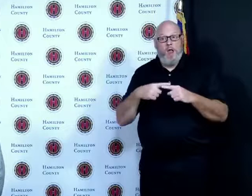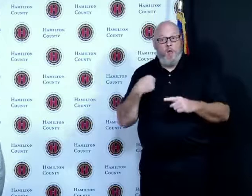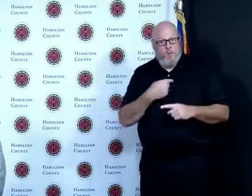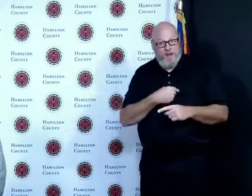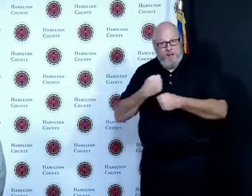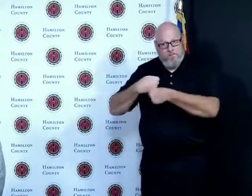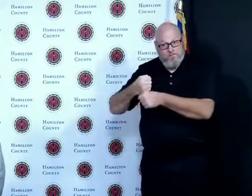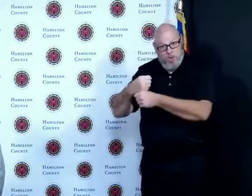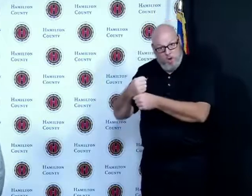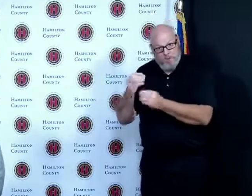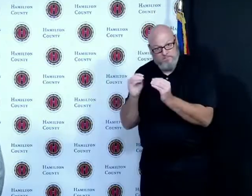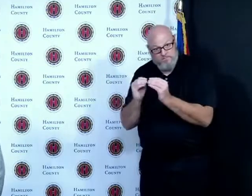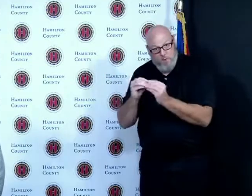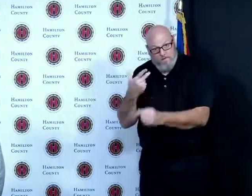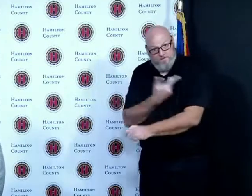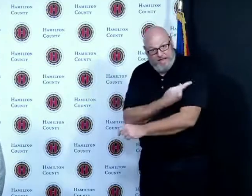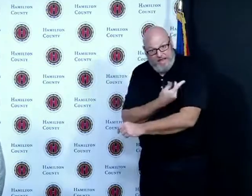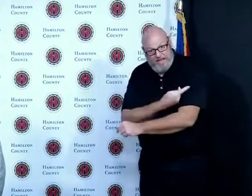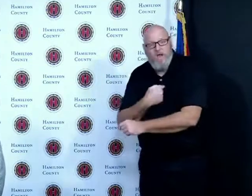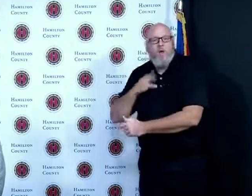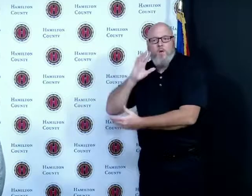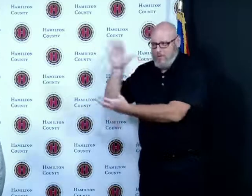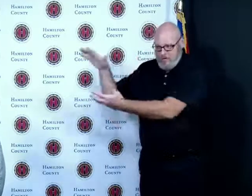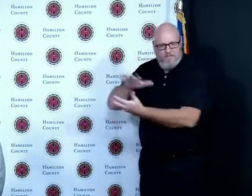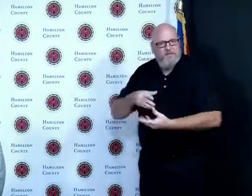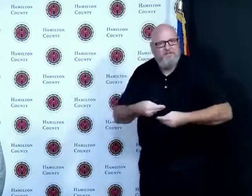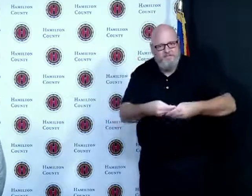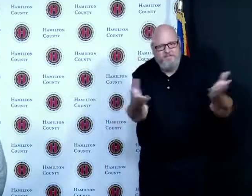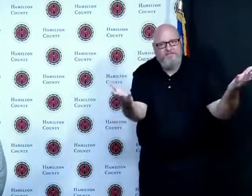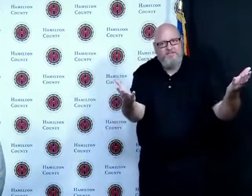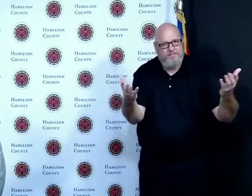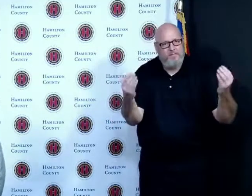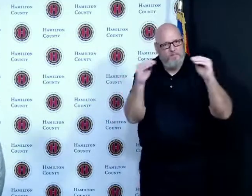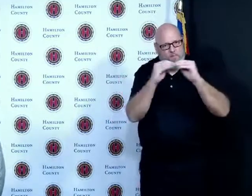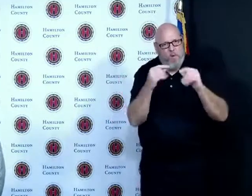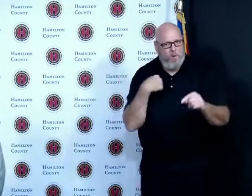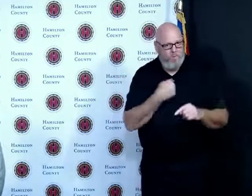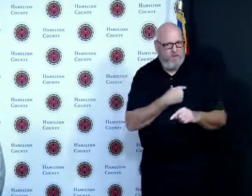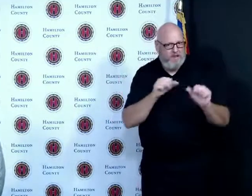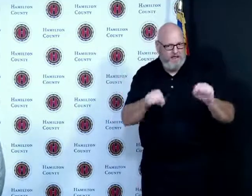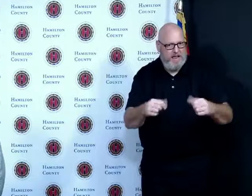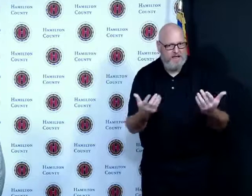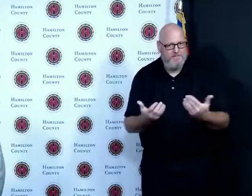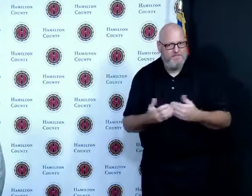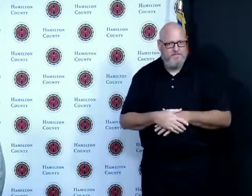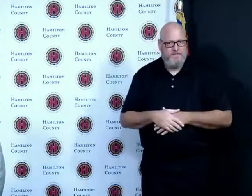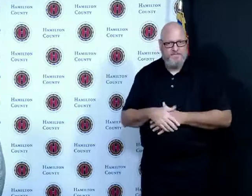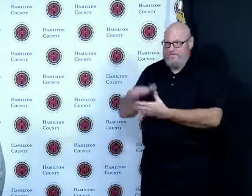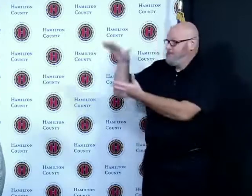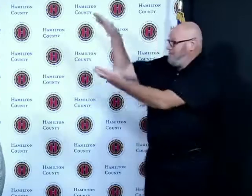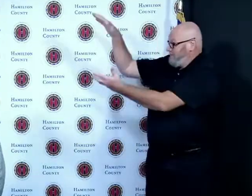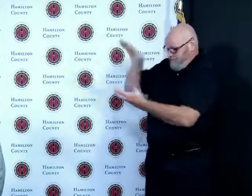we continue to be challenged on the barriers that you know from broadband and access to computers